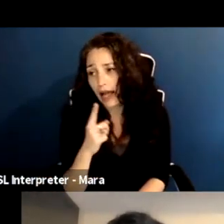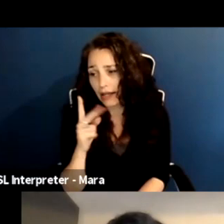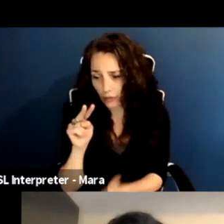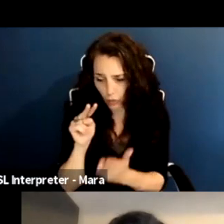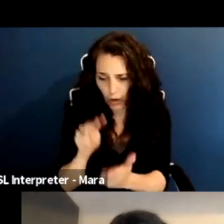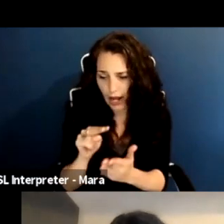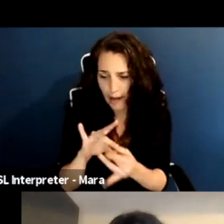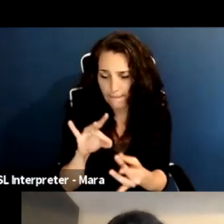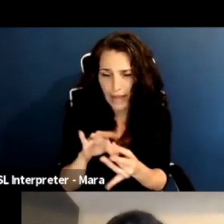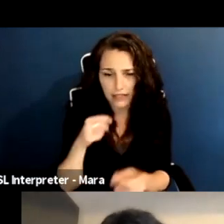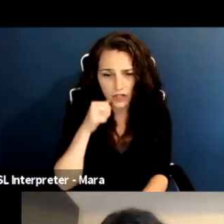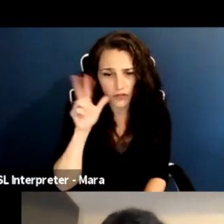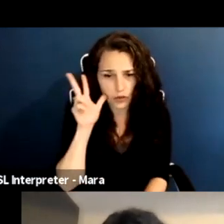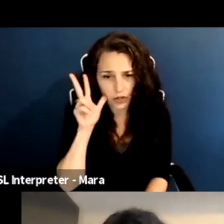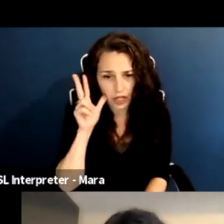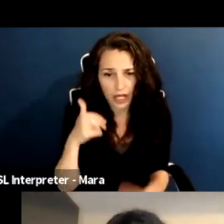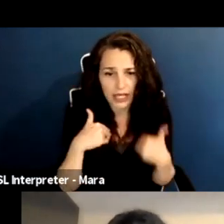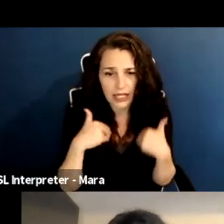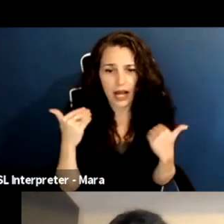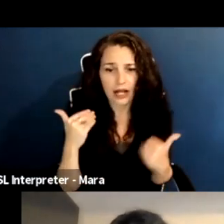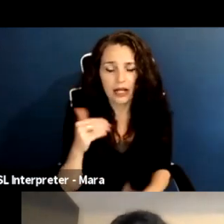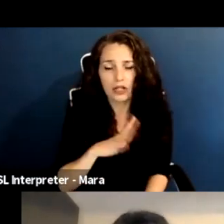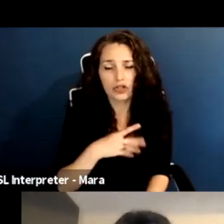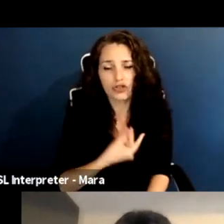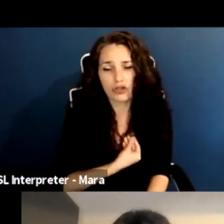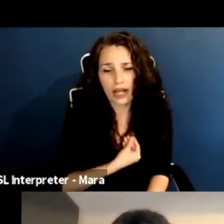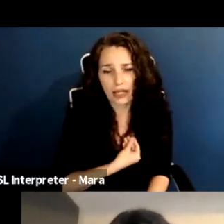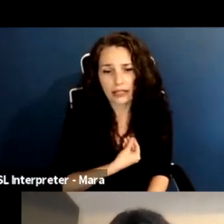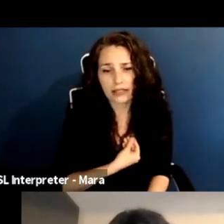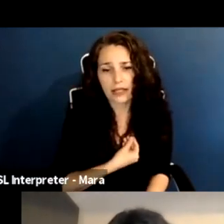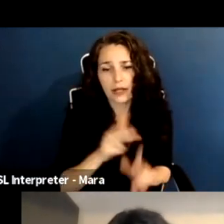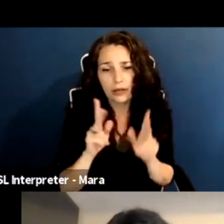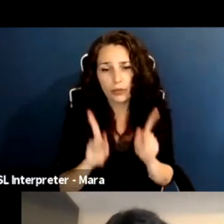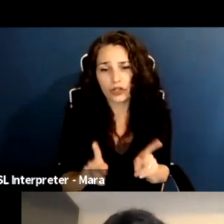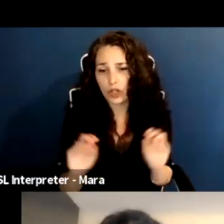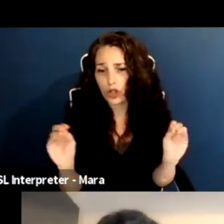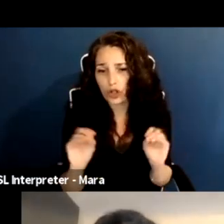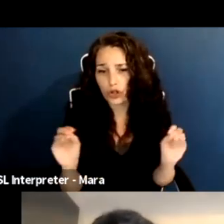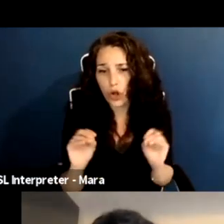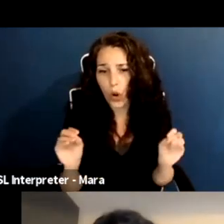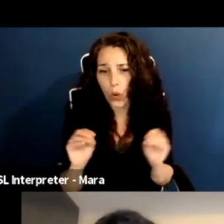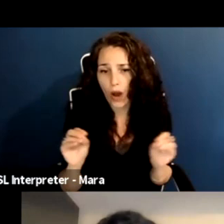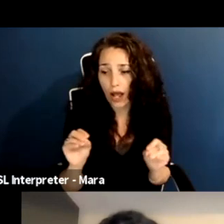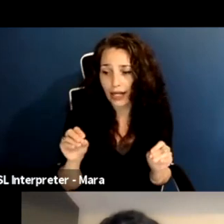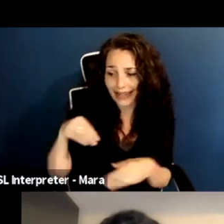she's a stealth trans person, a youth, nobody in her school really knows what she's trans